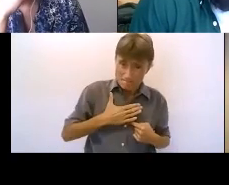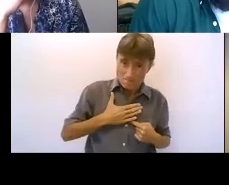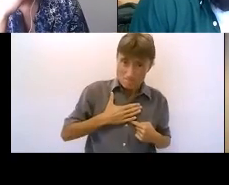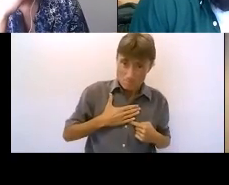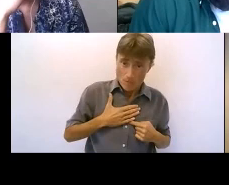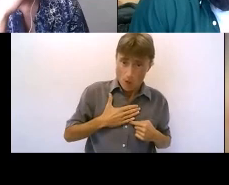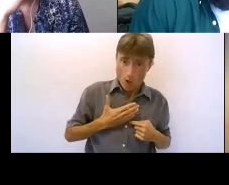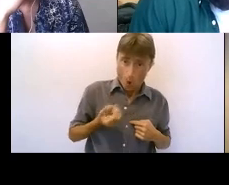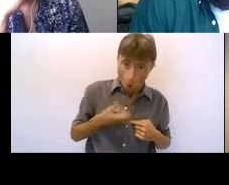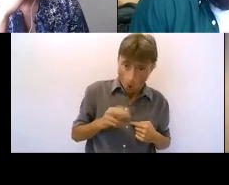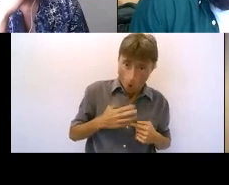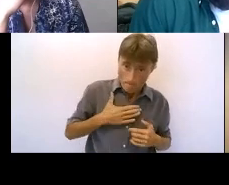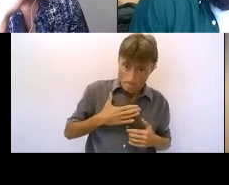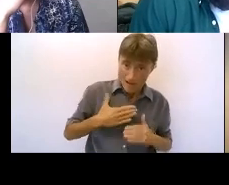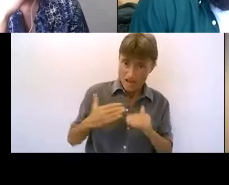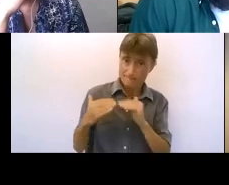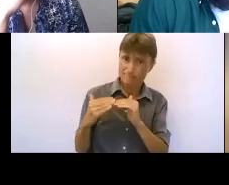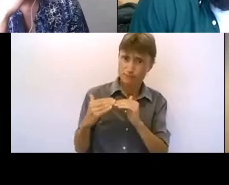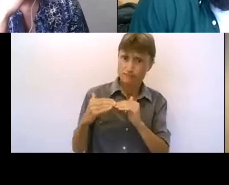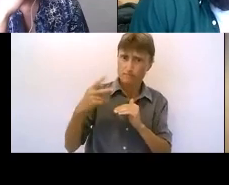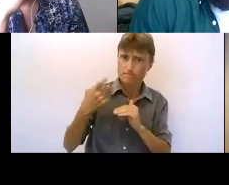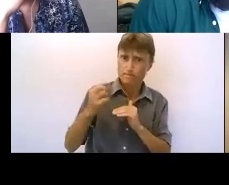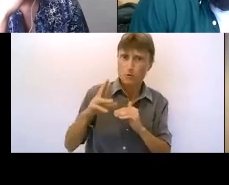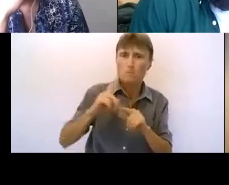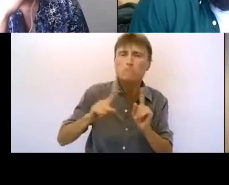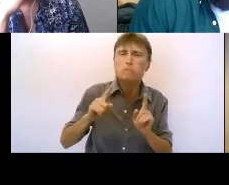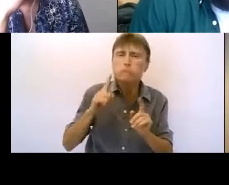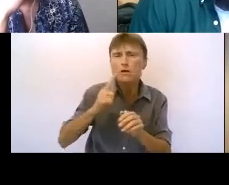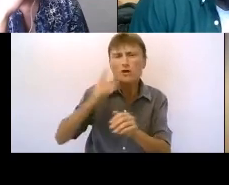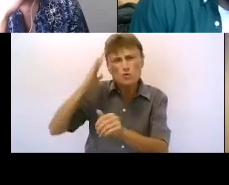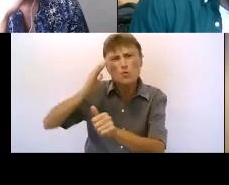that everyone has their own capacity amidst everything and is trying to learn, but it's